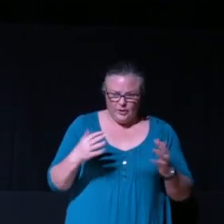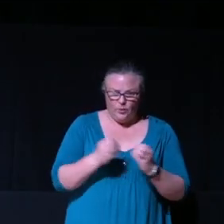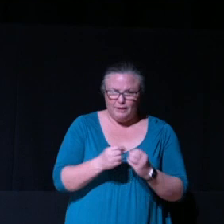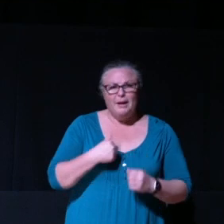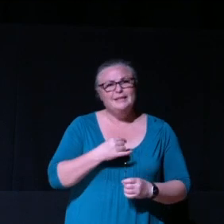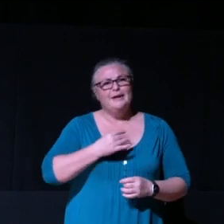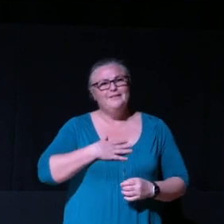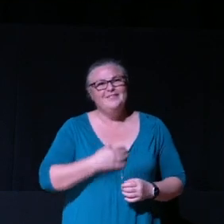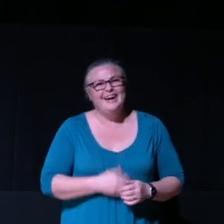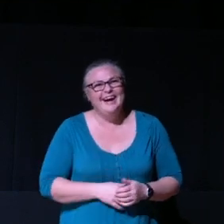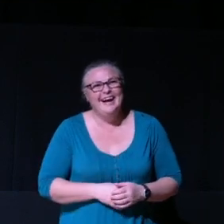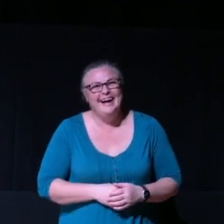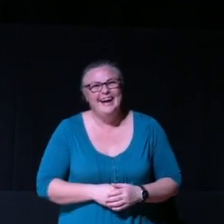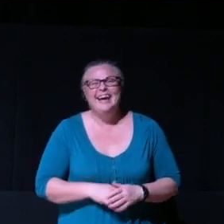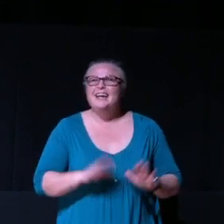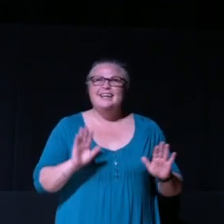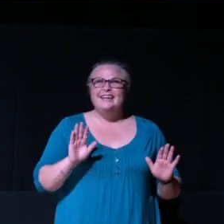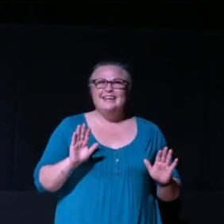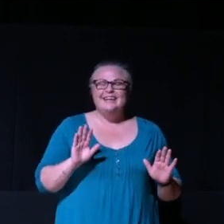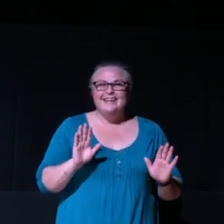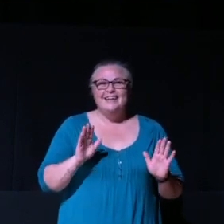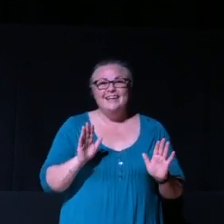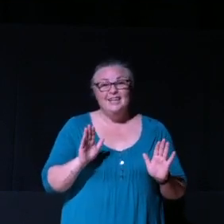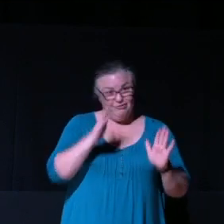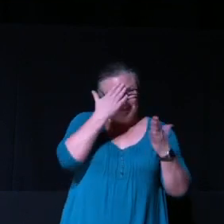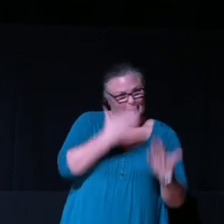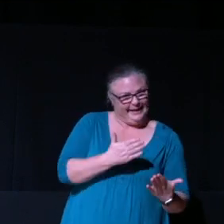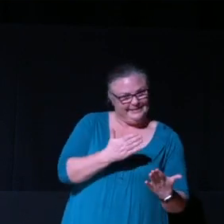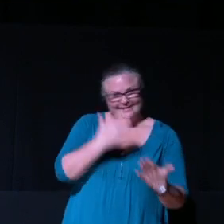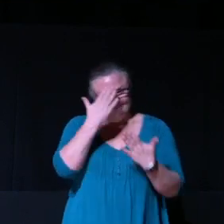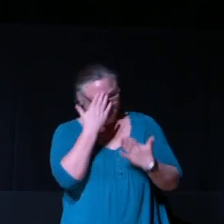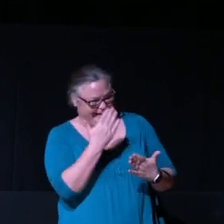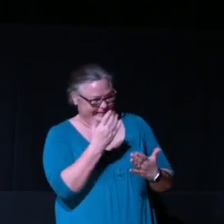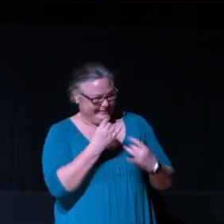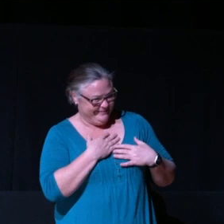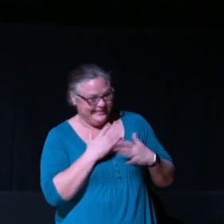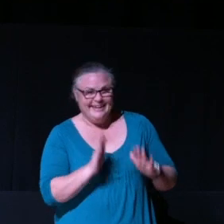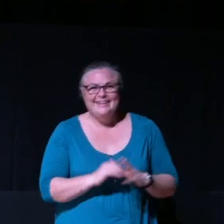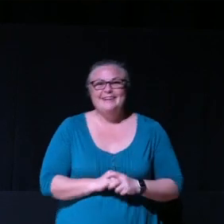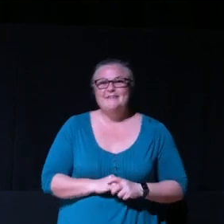I respectfully everyone just wants to know what you were doing. Why? Everyone just wants to know what you were doing.